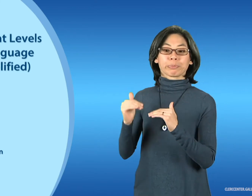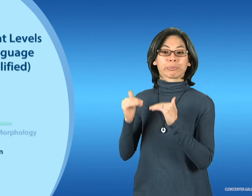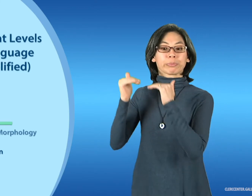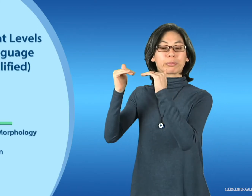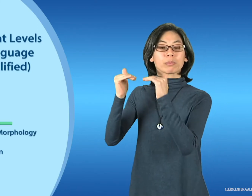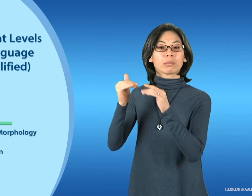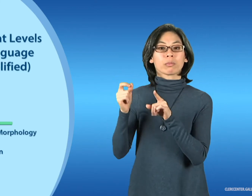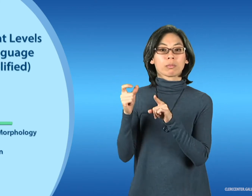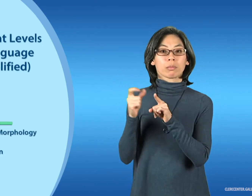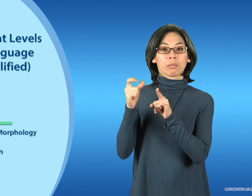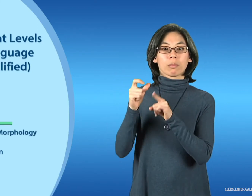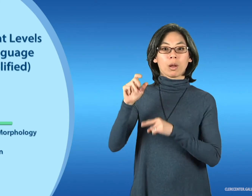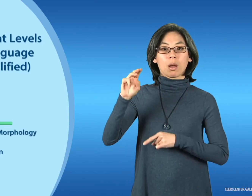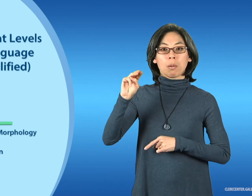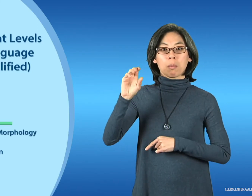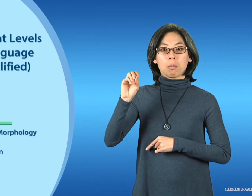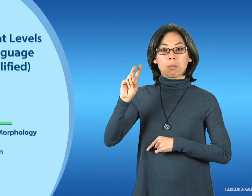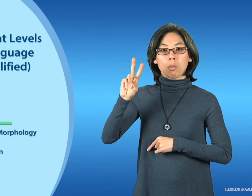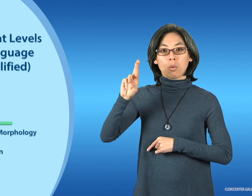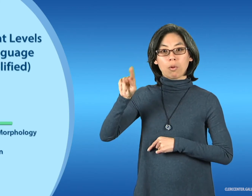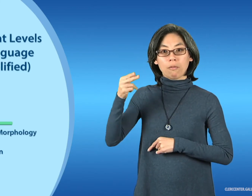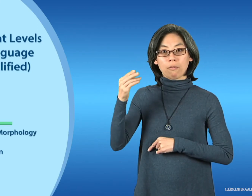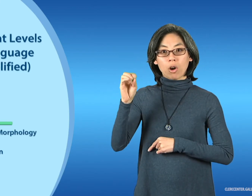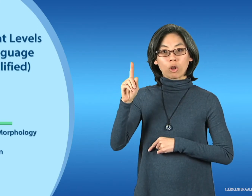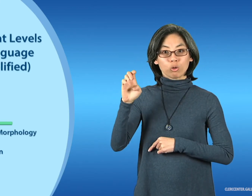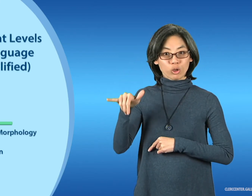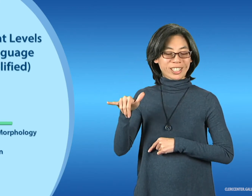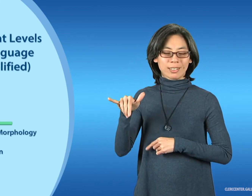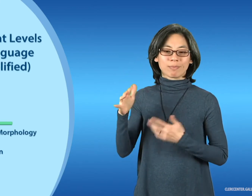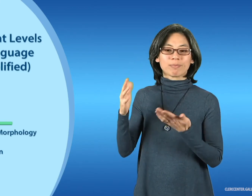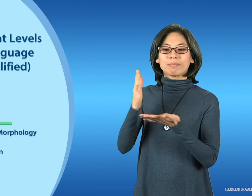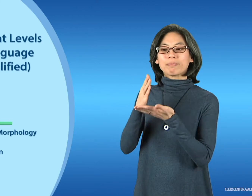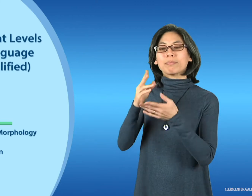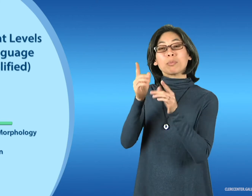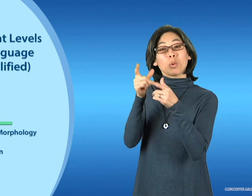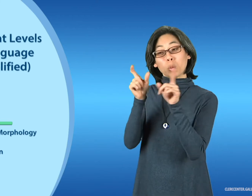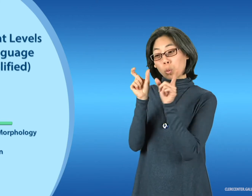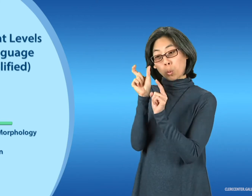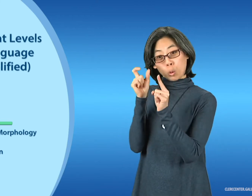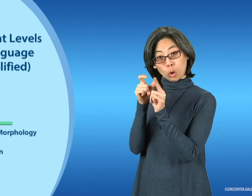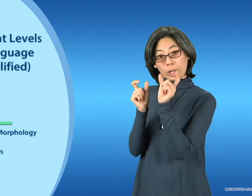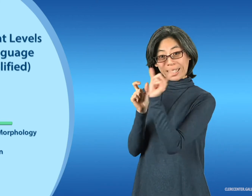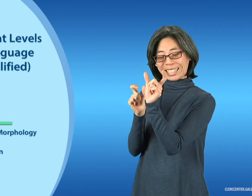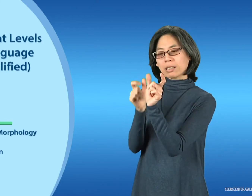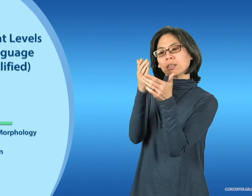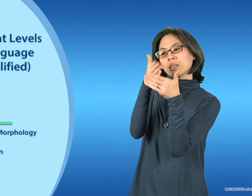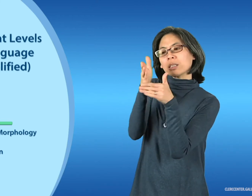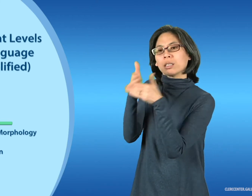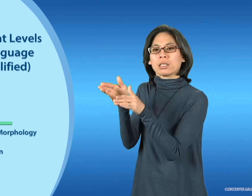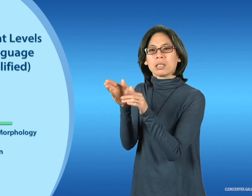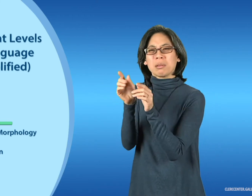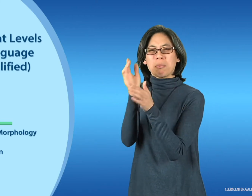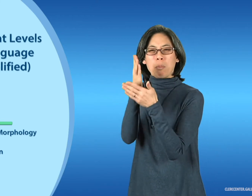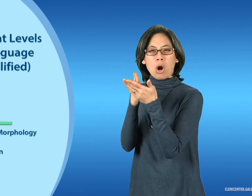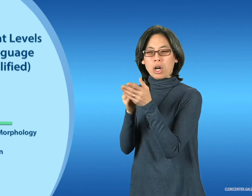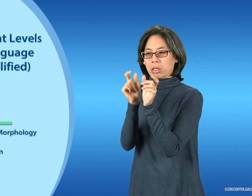The next level, morphology, those are words that can be broken up into smaller parts,